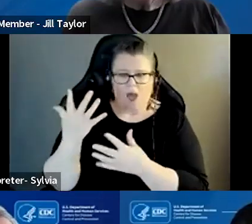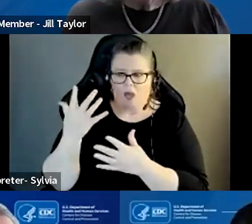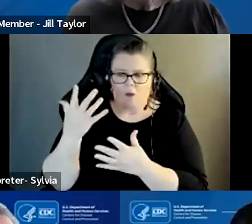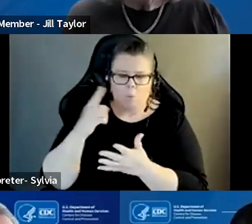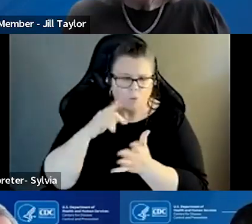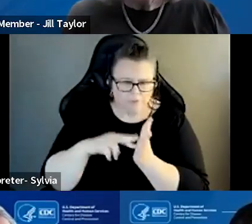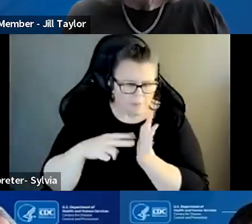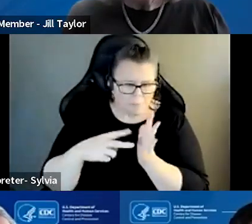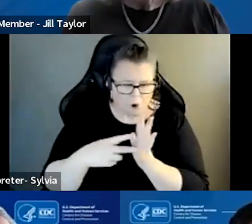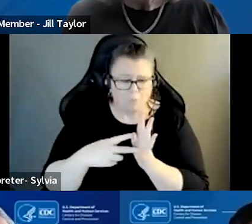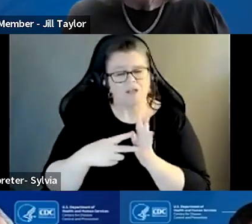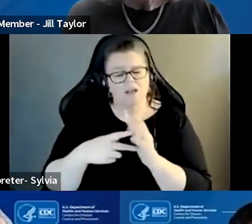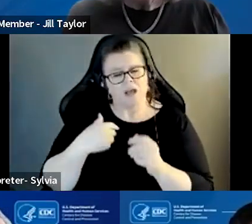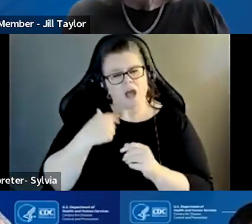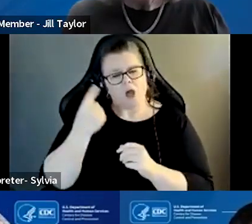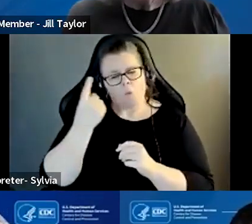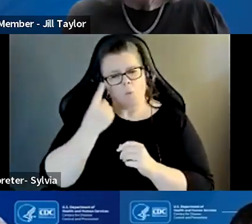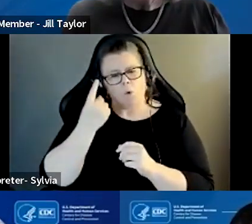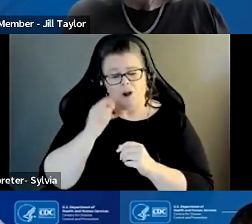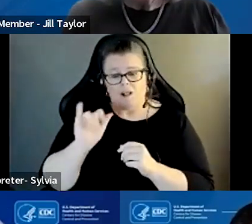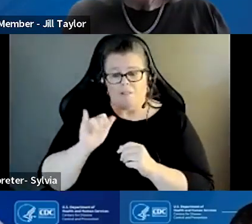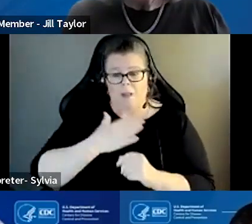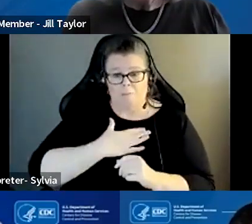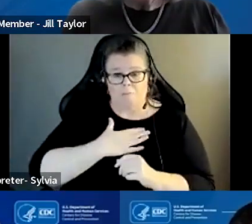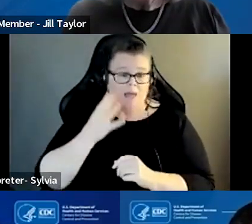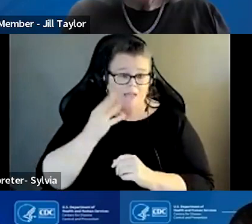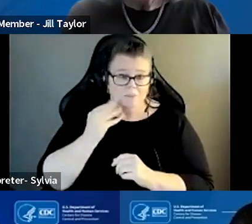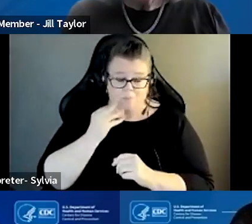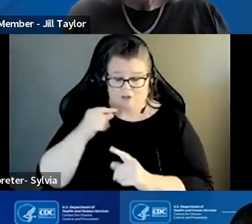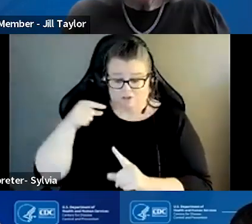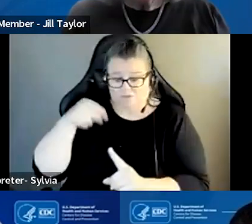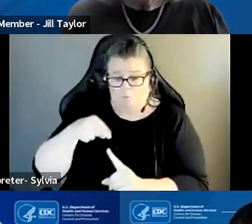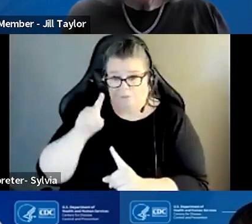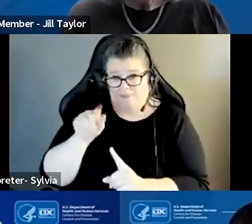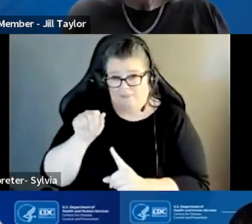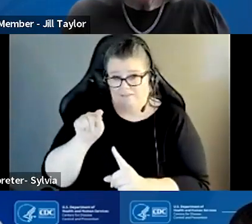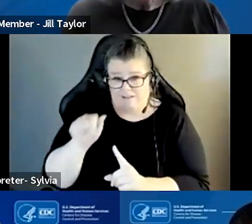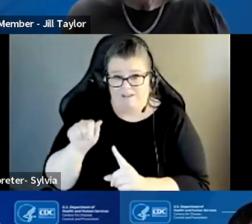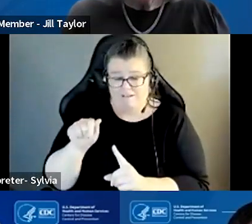And I wonder, in my experiences with data there are always people who are